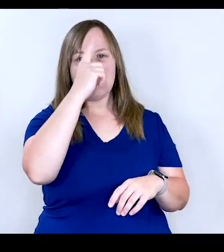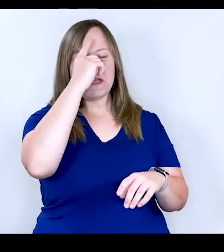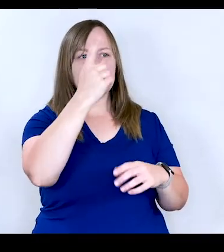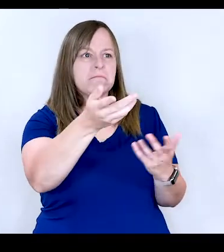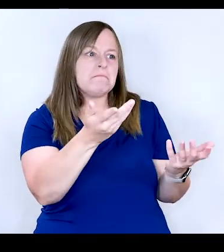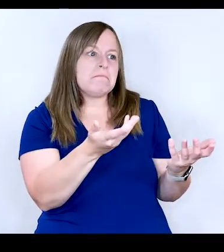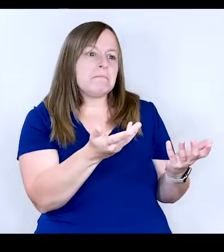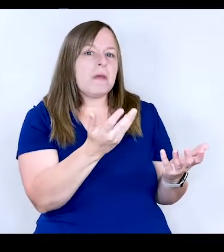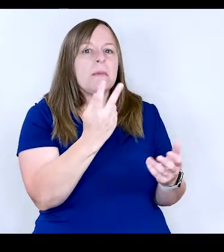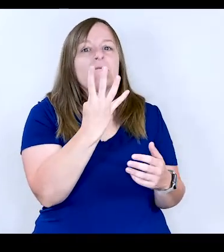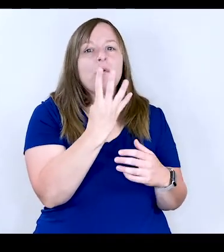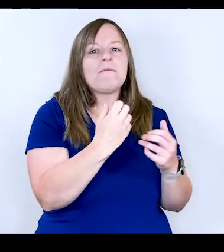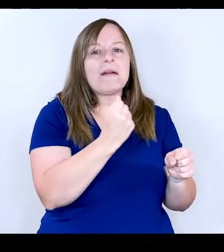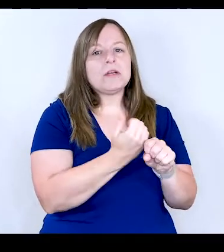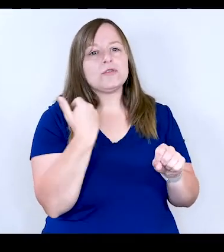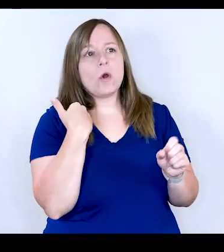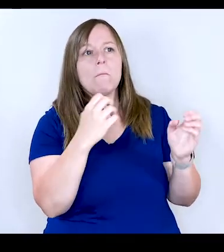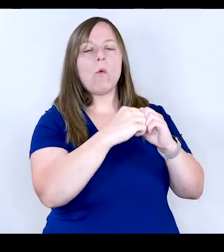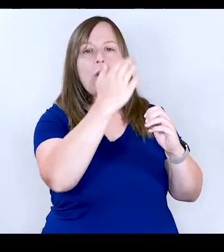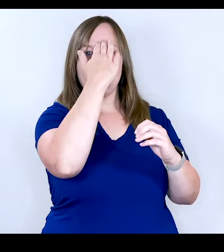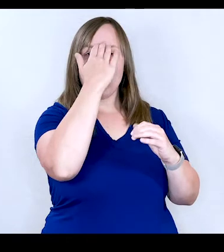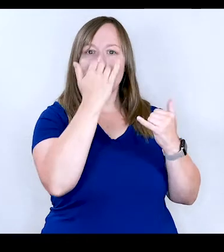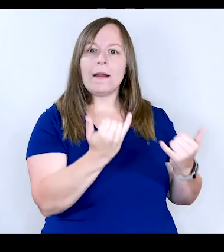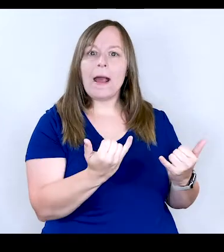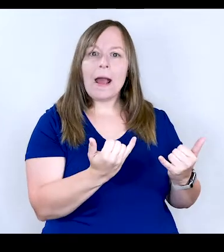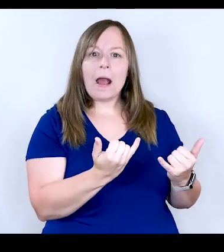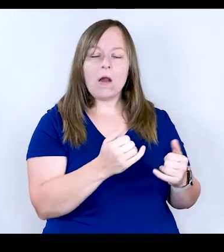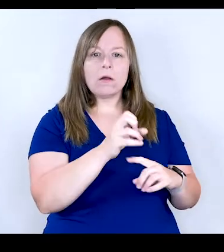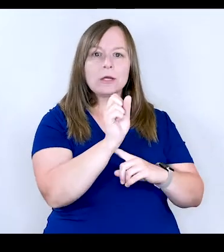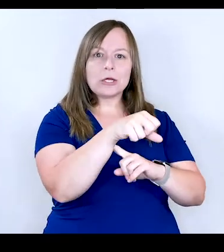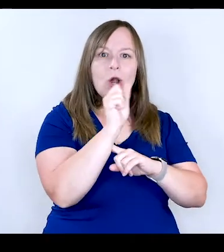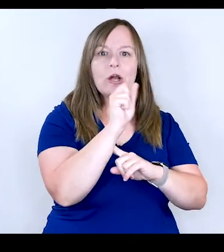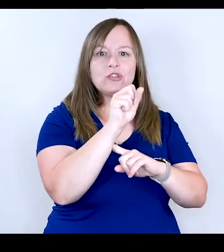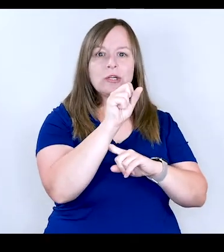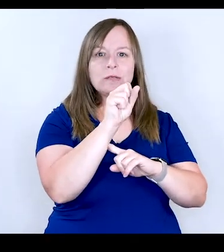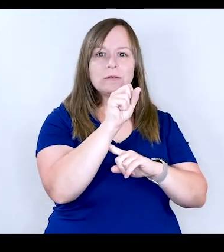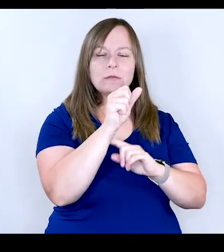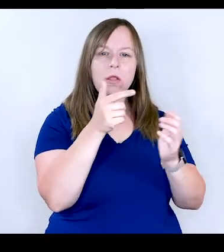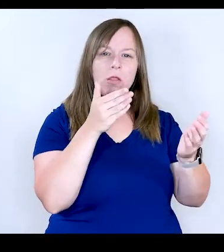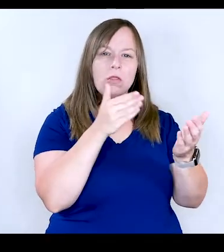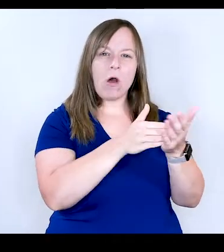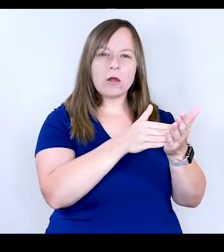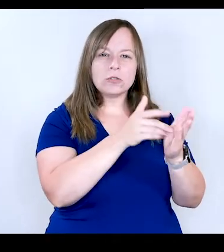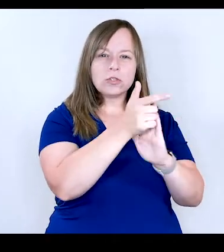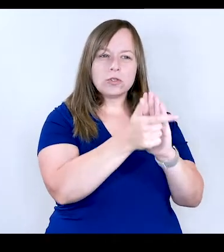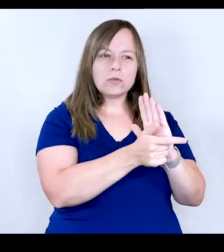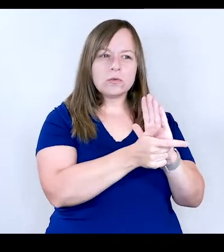than four five years ago now that the whole concussion lawsuits are more